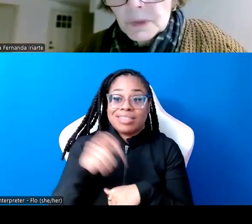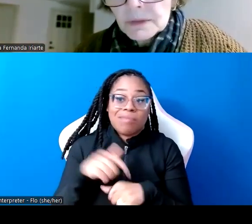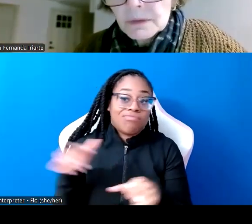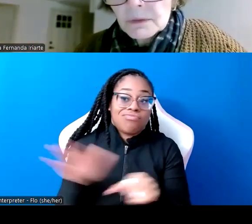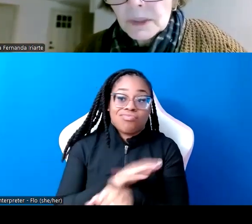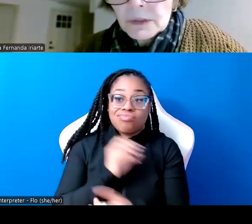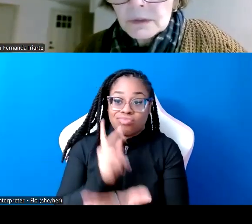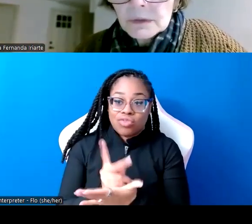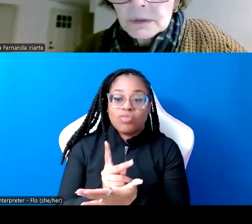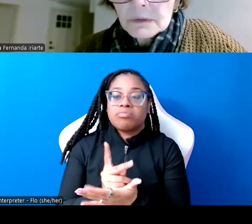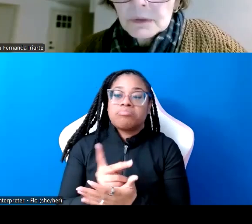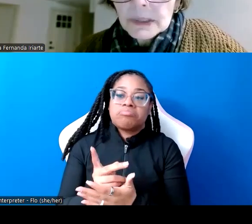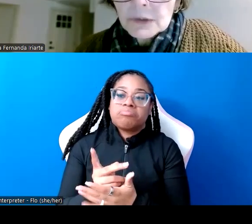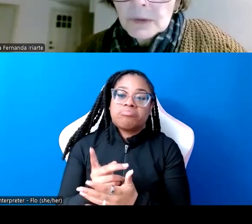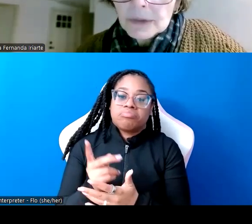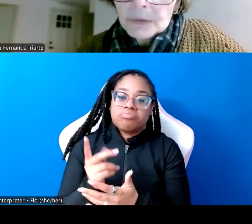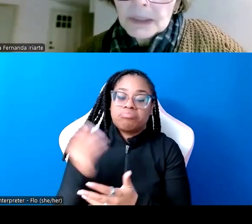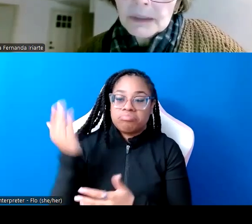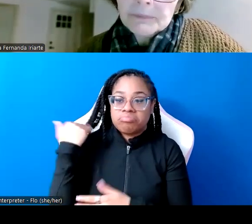was in 20 2023.